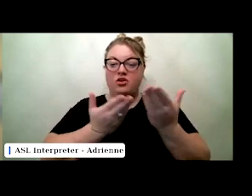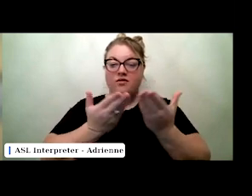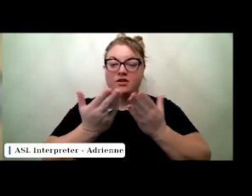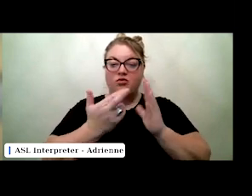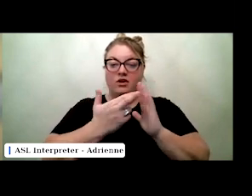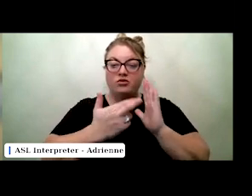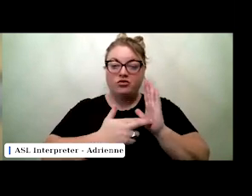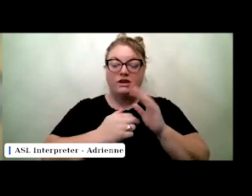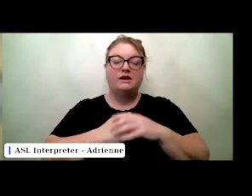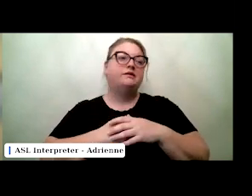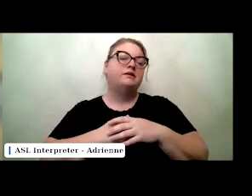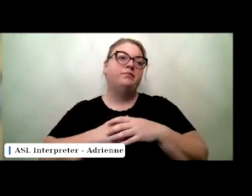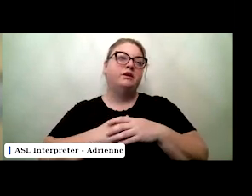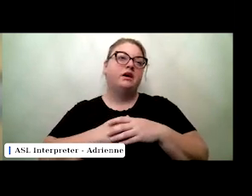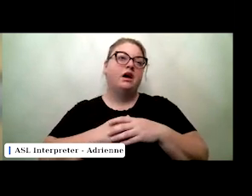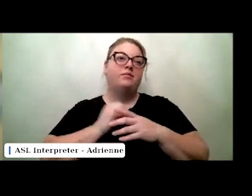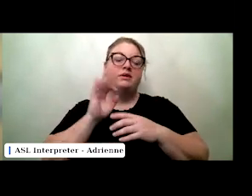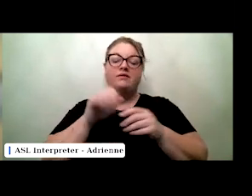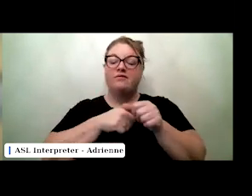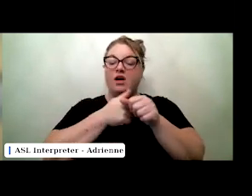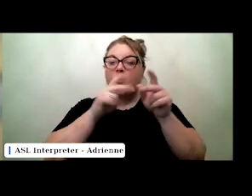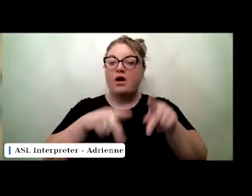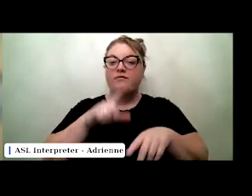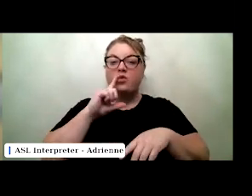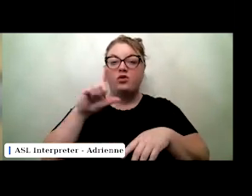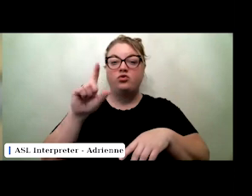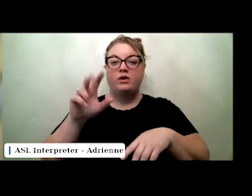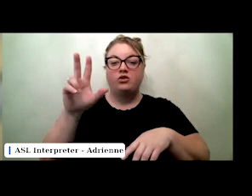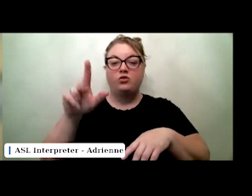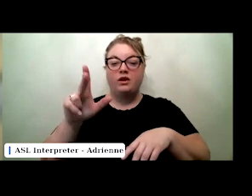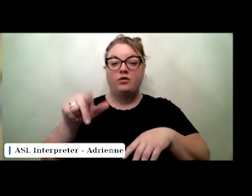It's a follow up on a 23 bulletin.